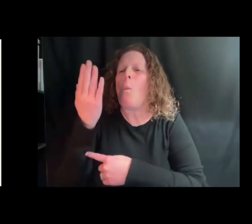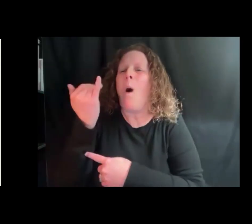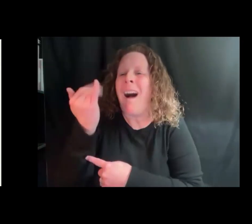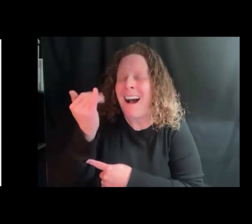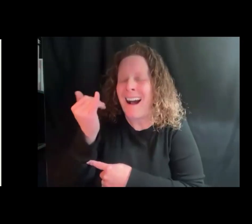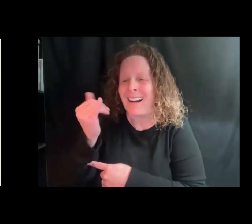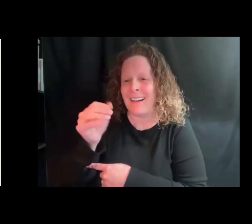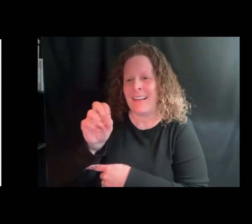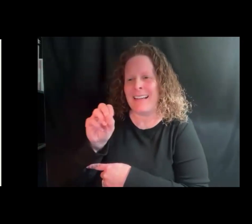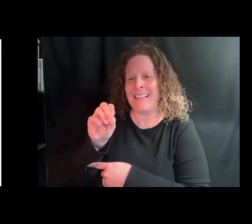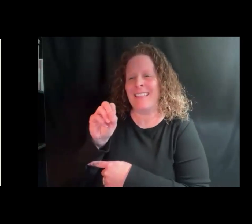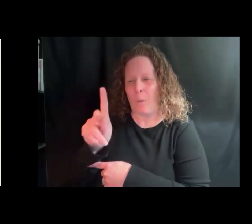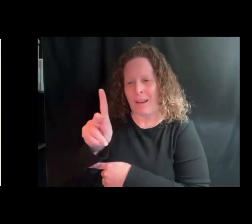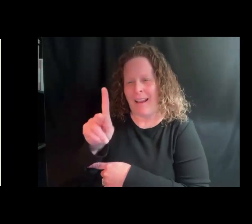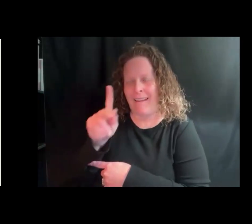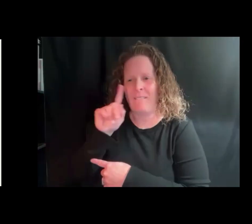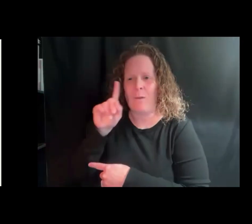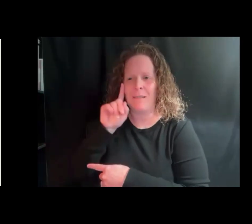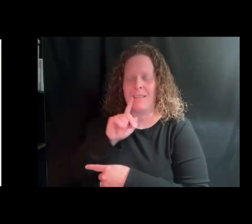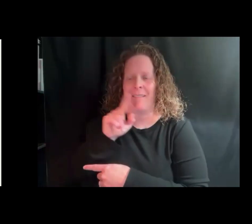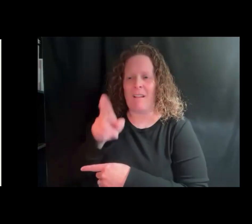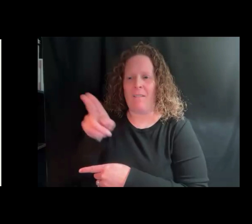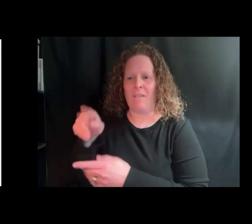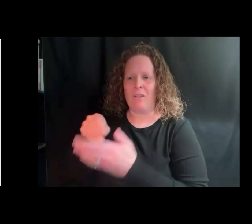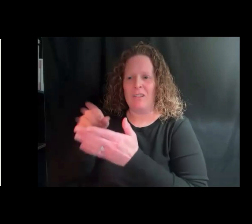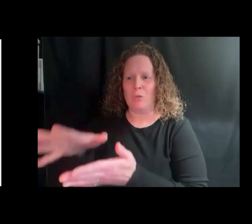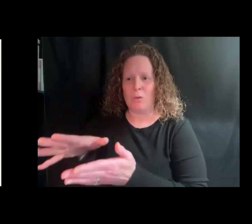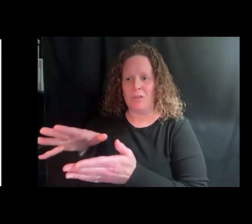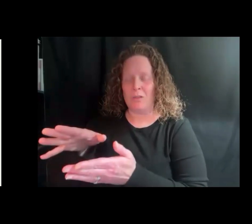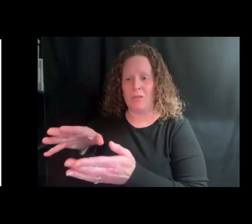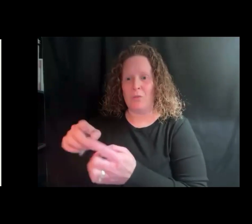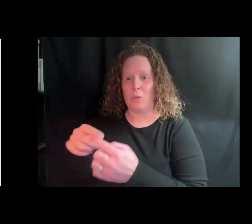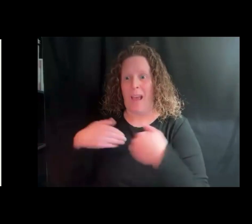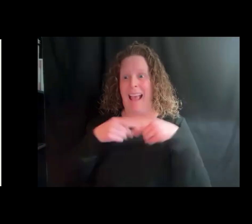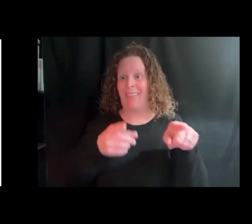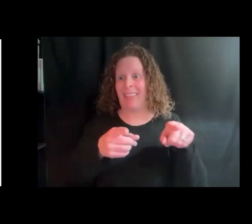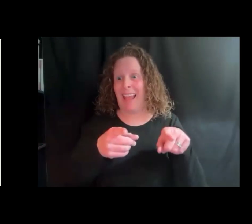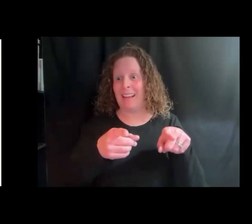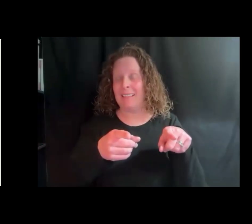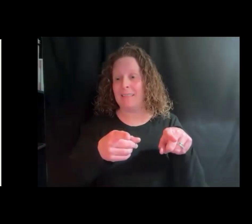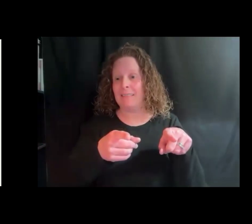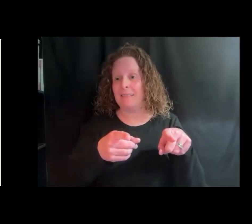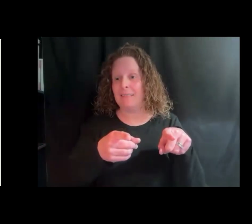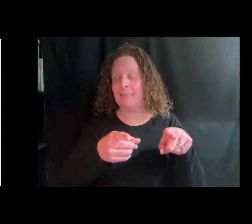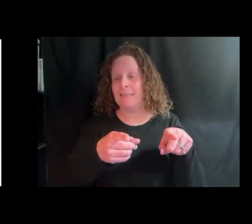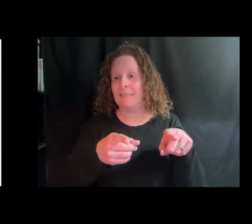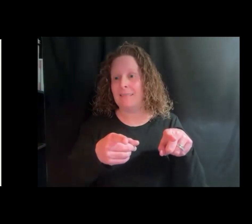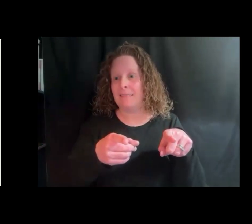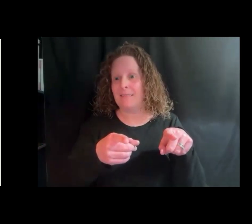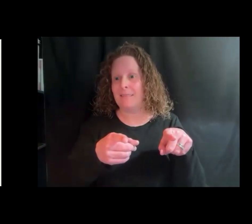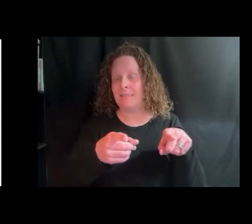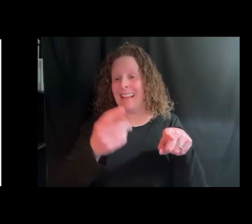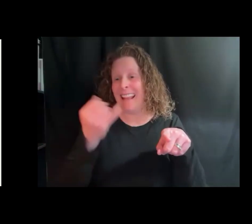Many people say it's okay for these deaf kids but would this be okay for your own kid? It's not okay for your kid right?